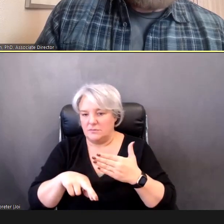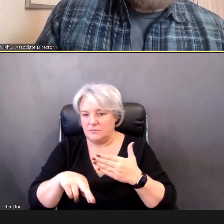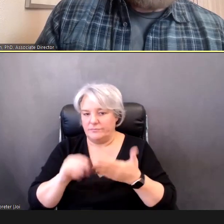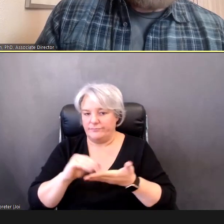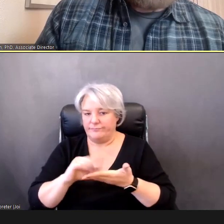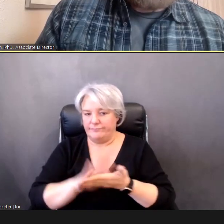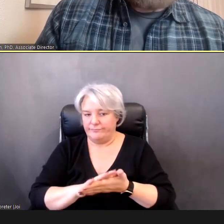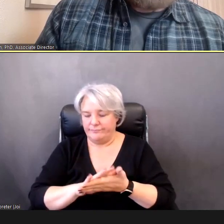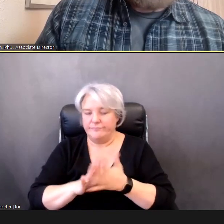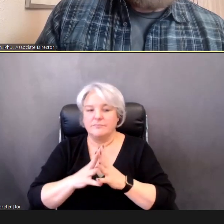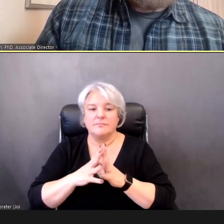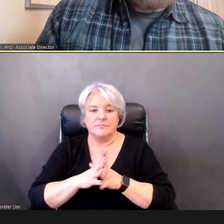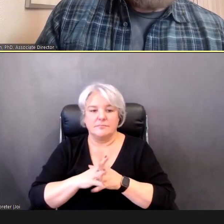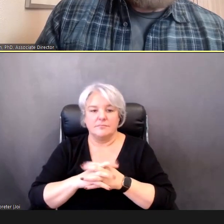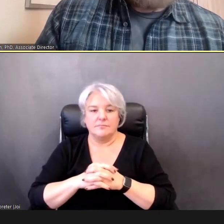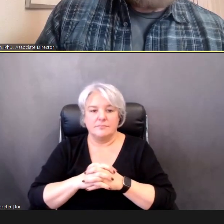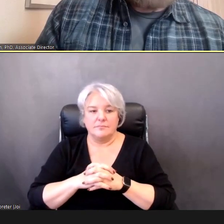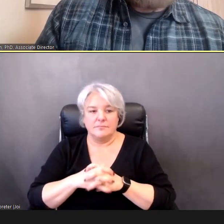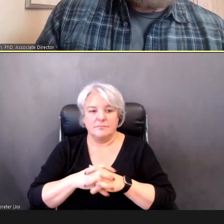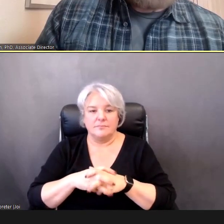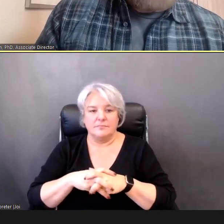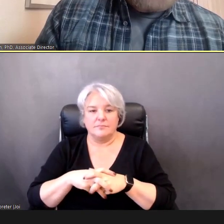results